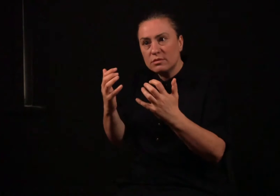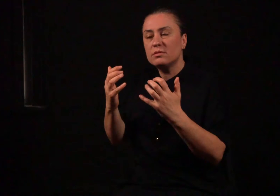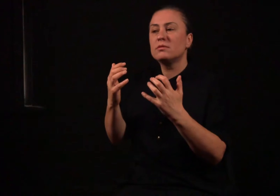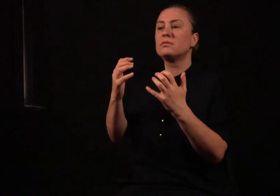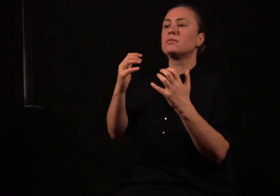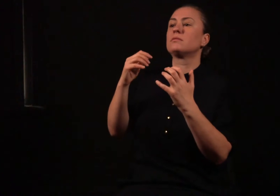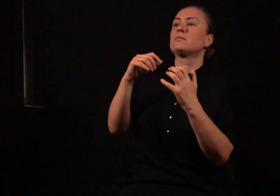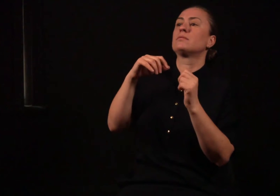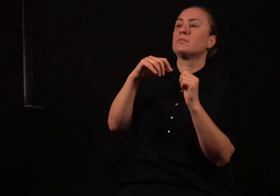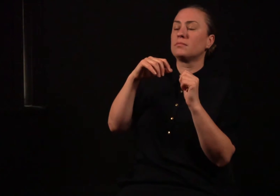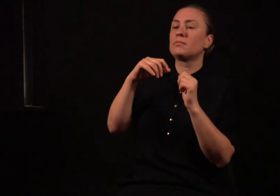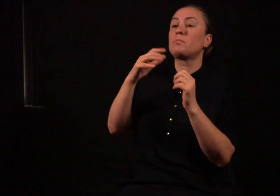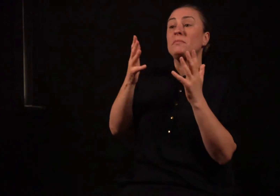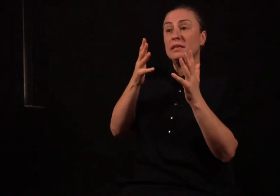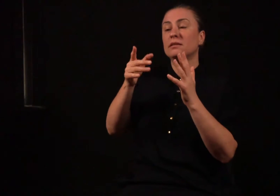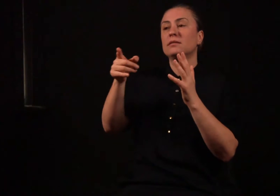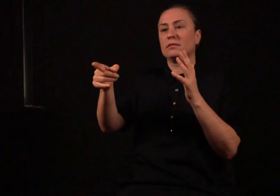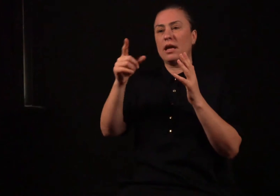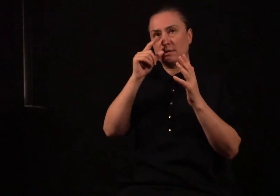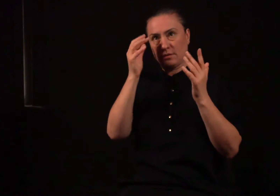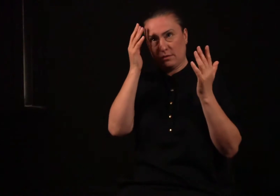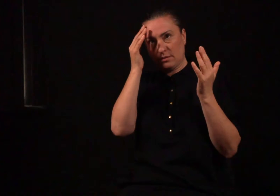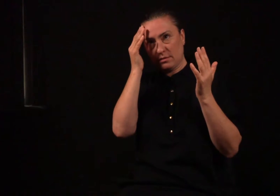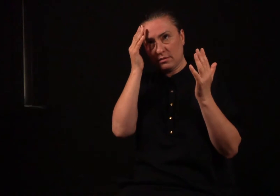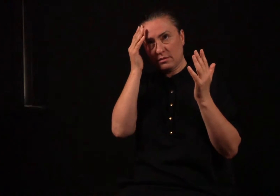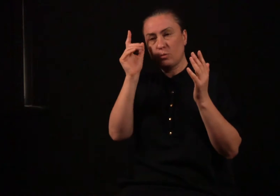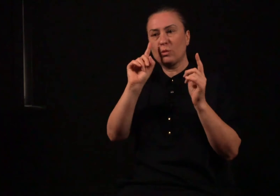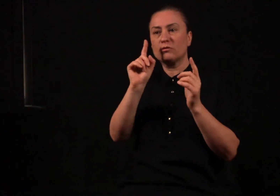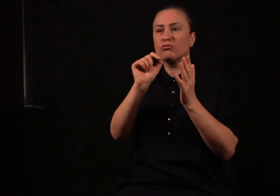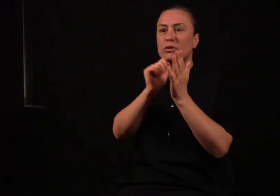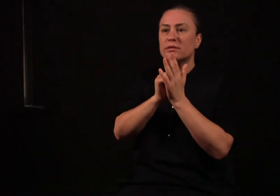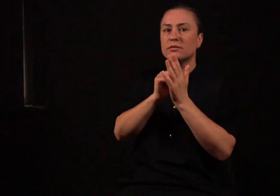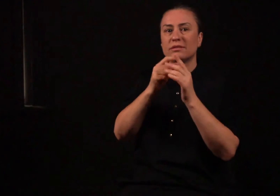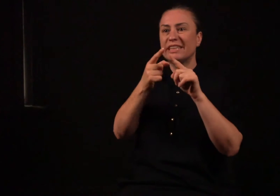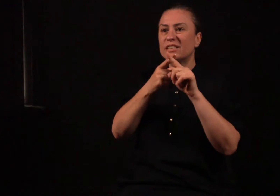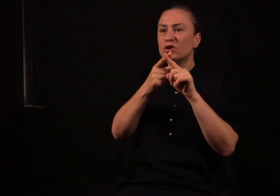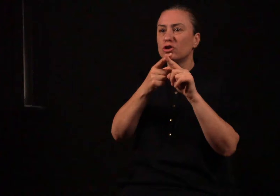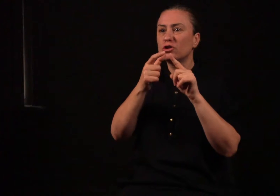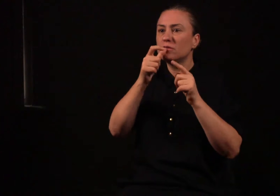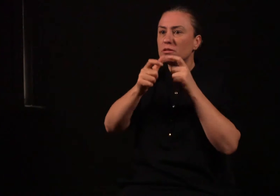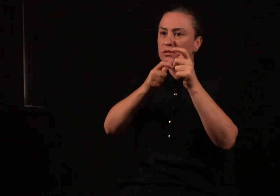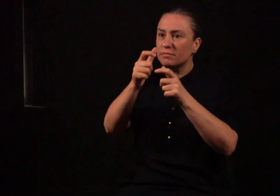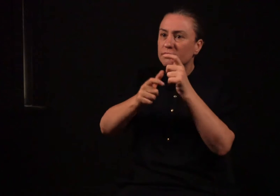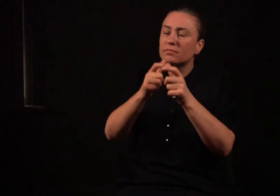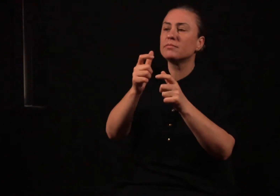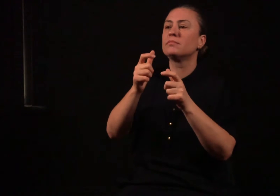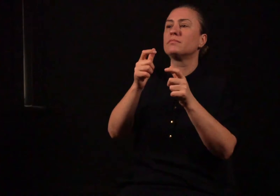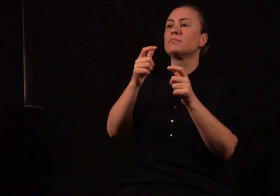What's the goal, the impact, who my audience is and that way, they're able to envision and work out